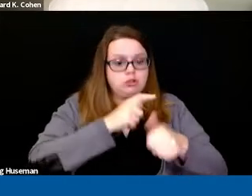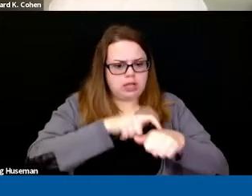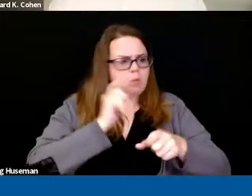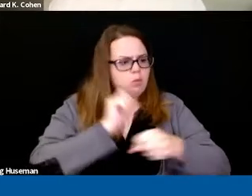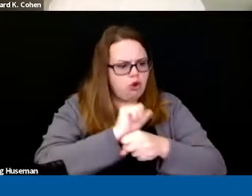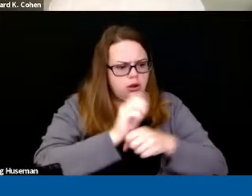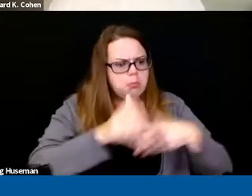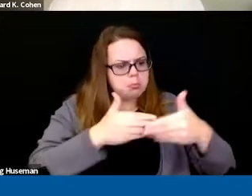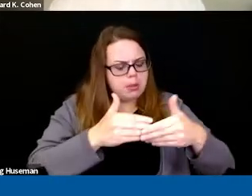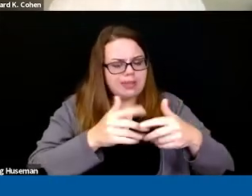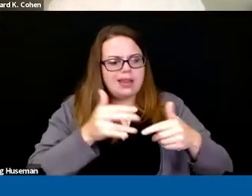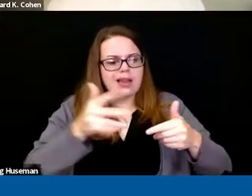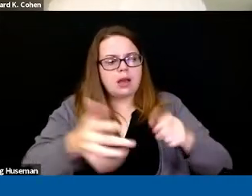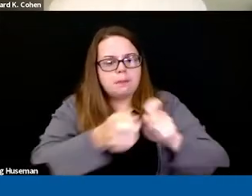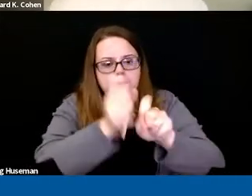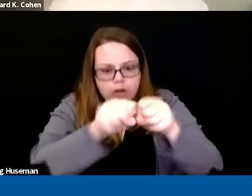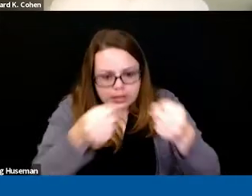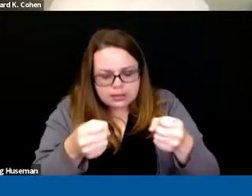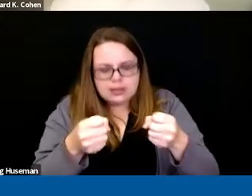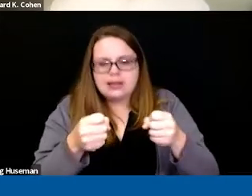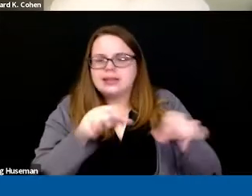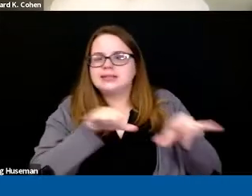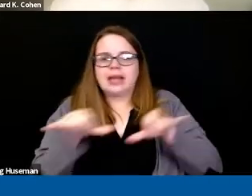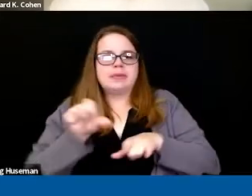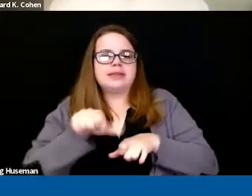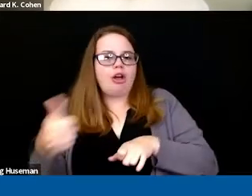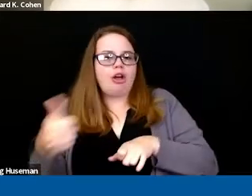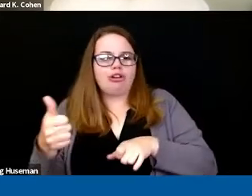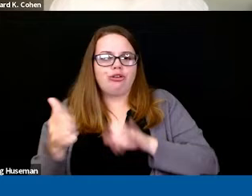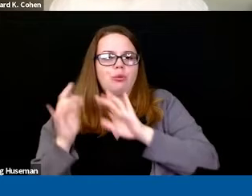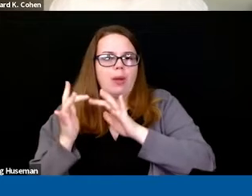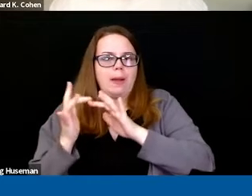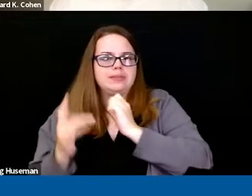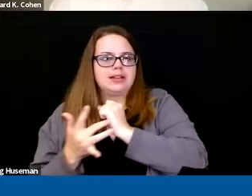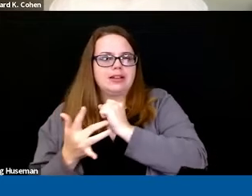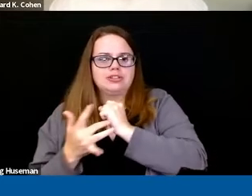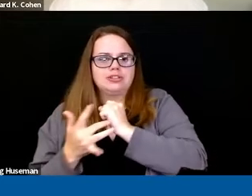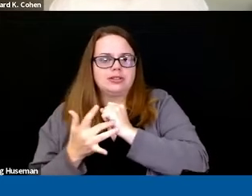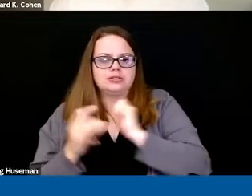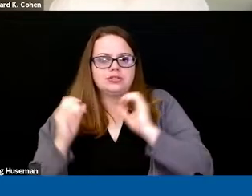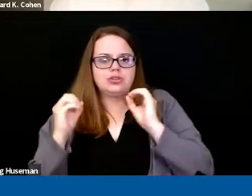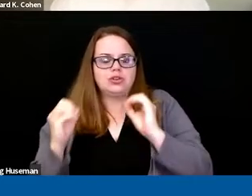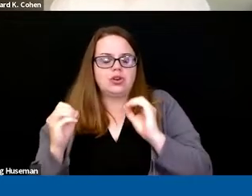It's the same as you would expect with any of the other web technologies. And unfortunately, there are no media queries that you could query for support like CSS